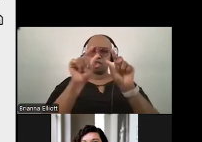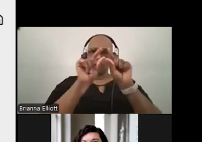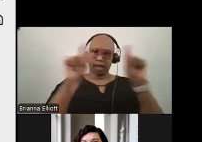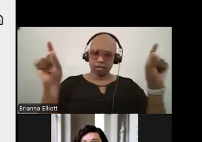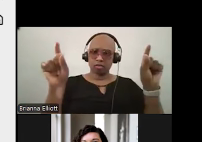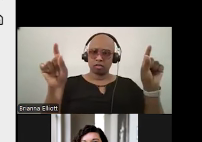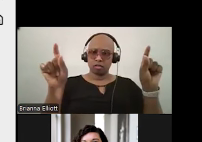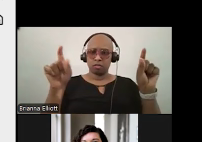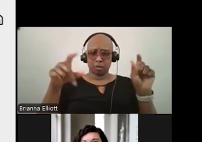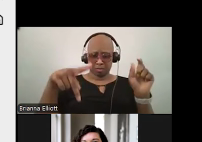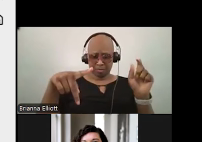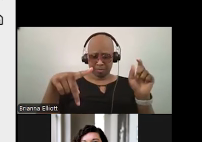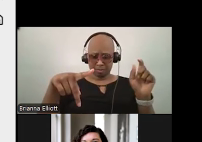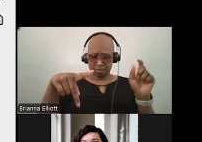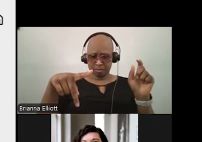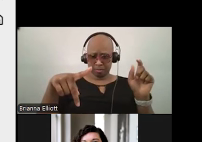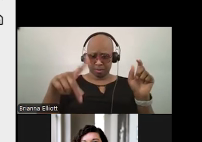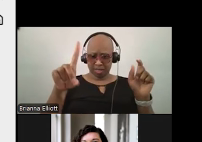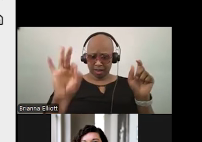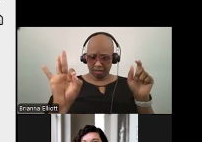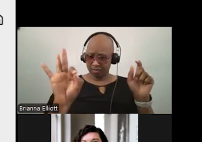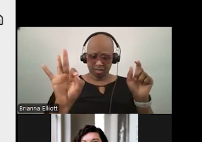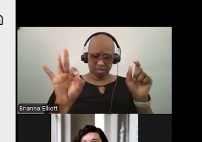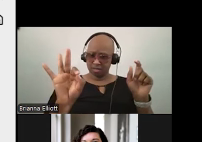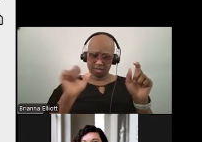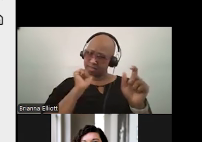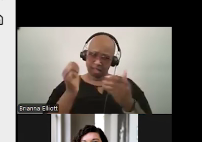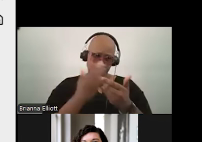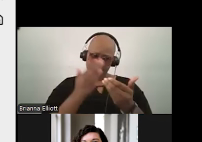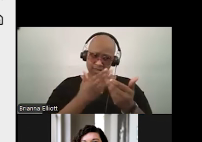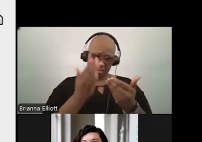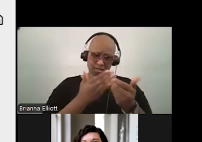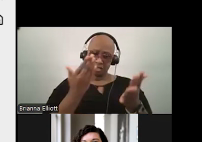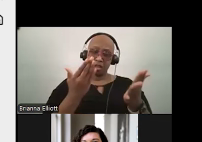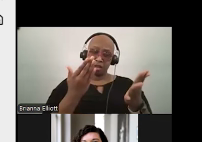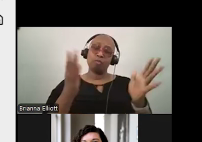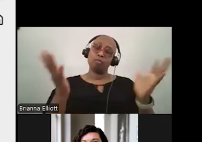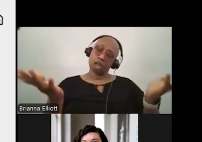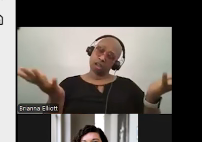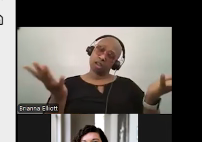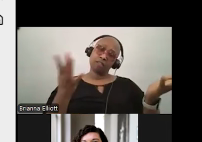easy for you. Unfortunately, lots of the things that we use are PDFs for exactly this reason,